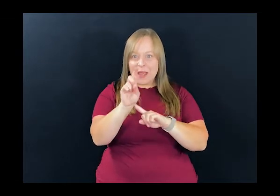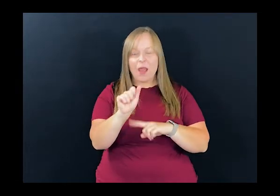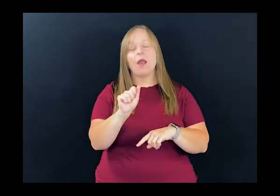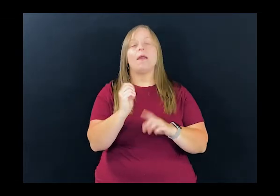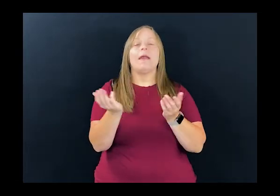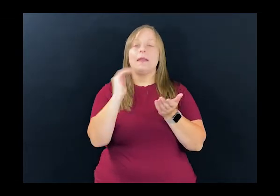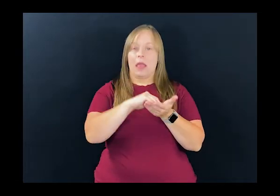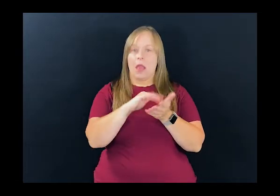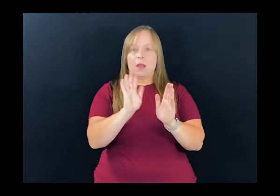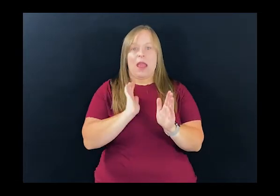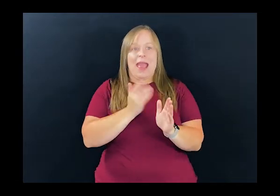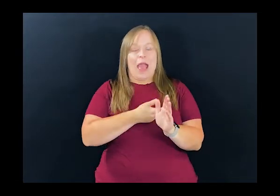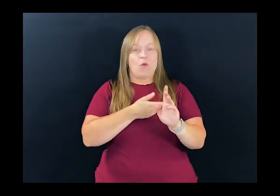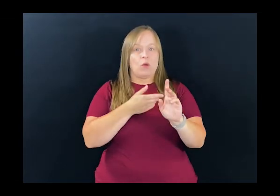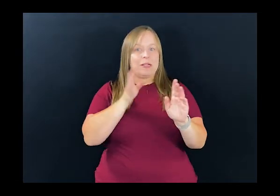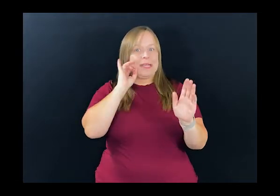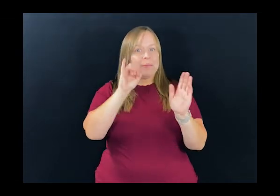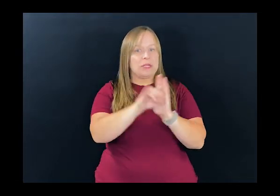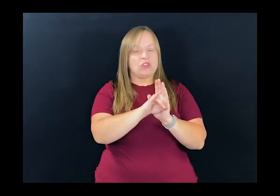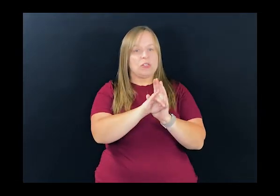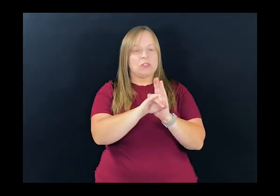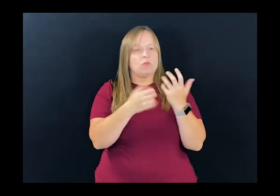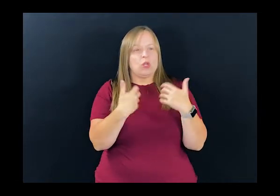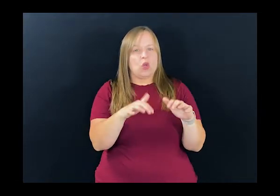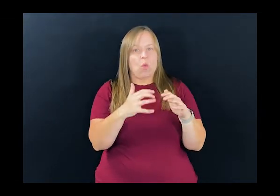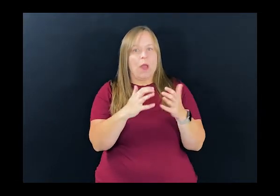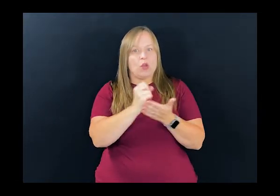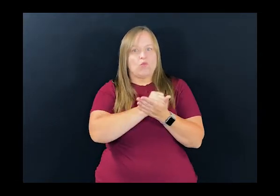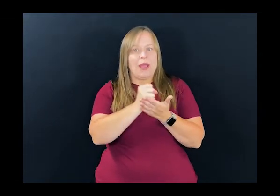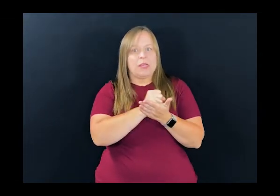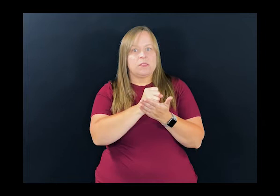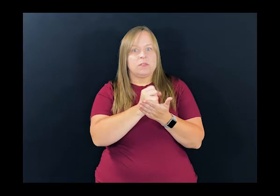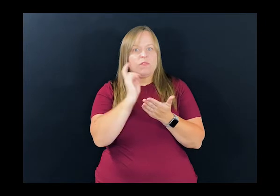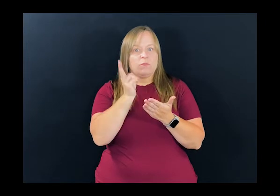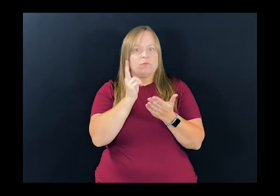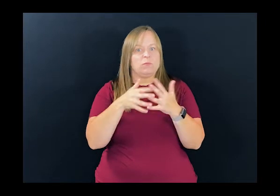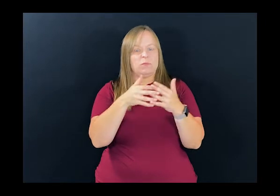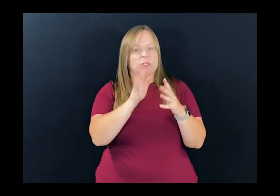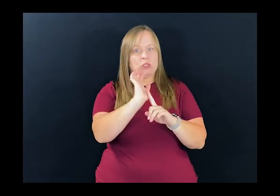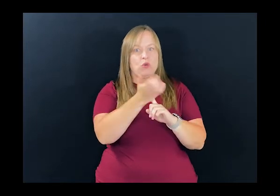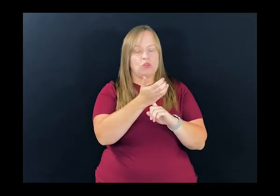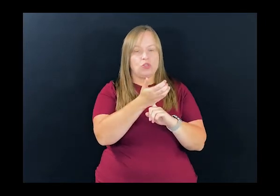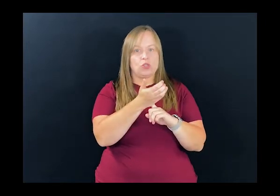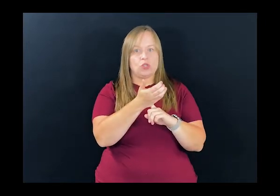Because again, our images we don't want our images to be erased from American culture.